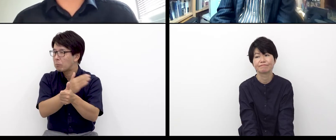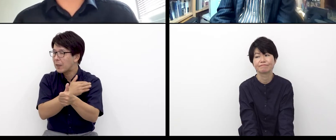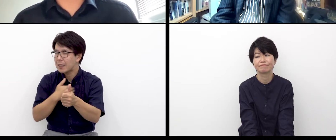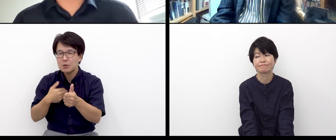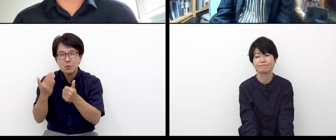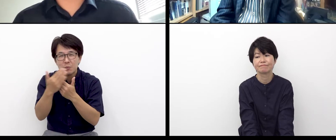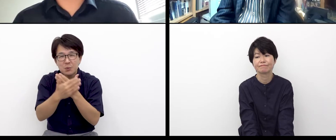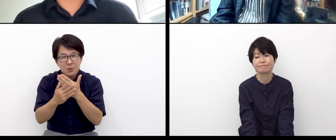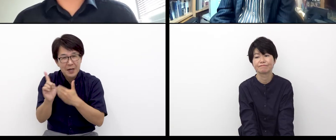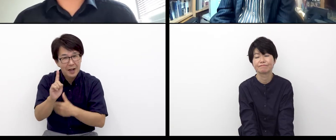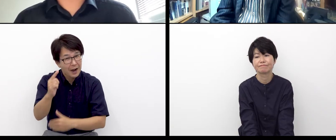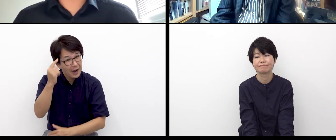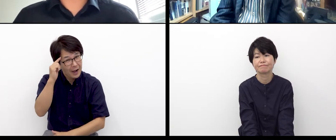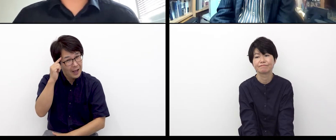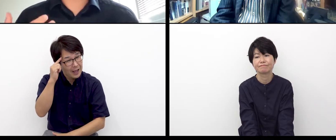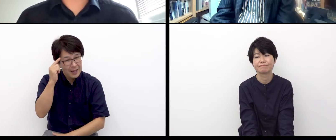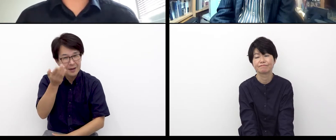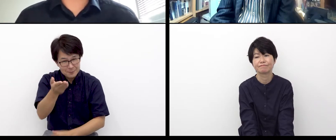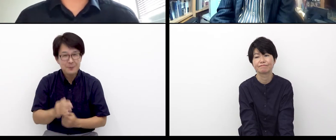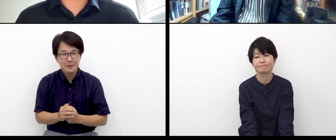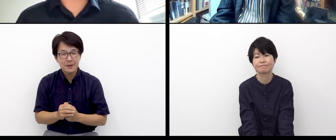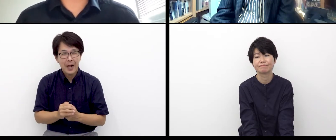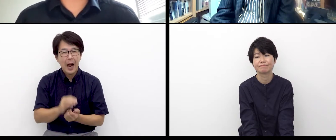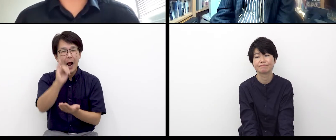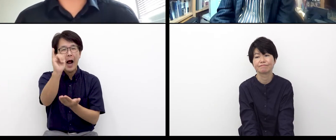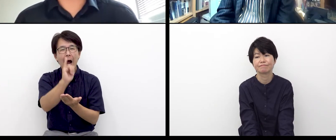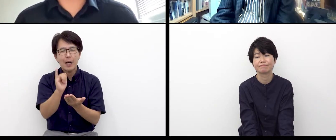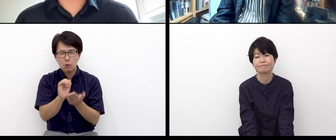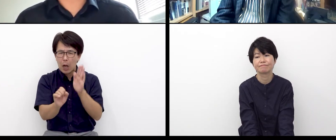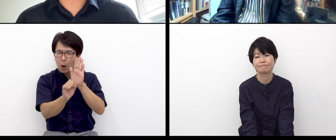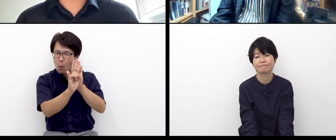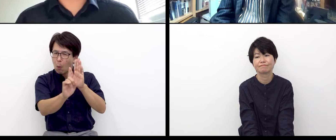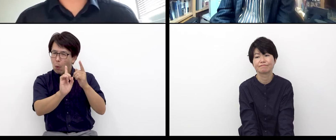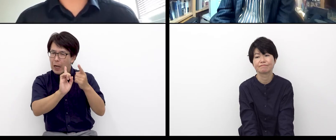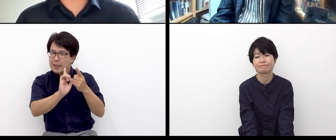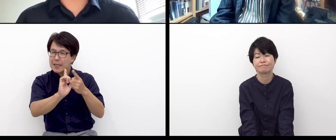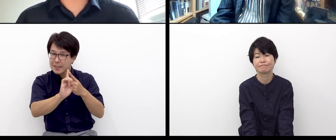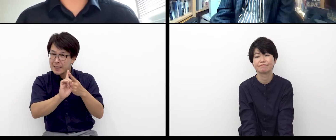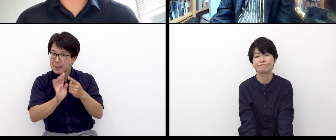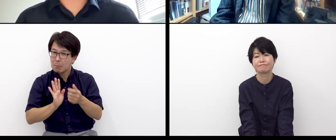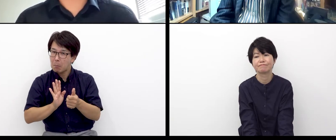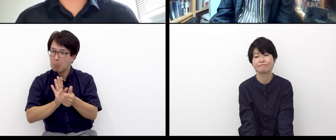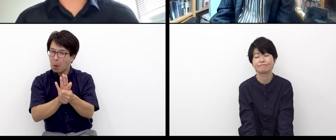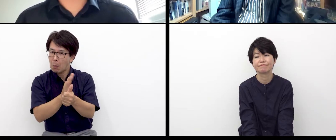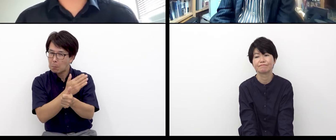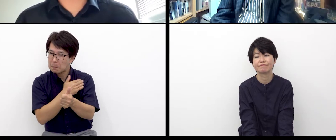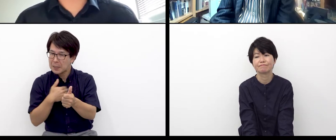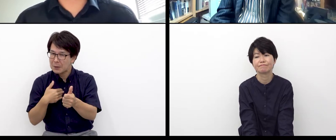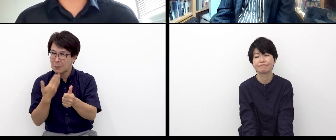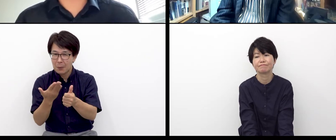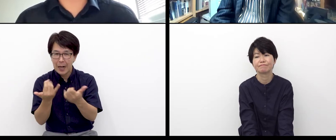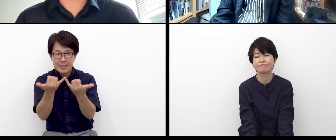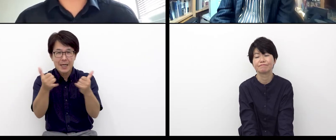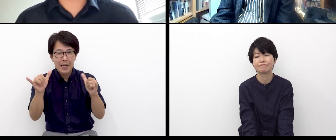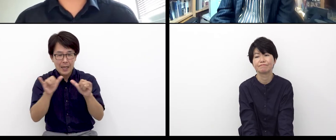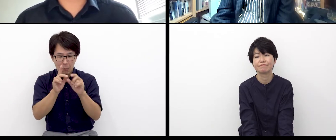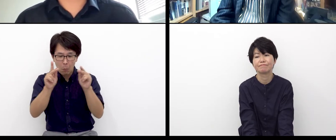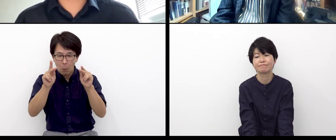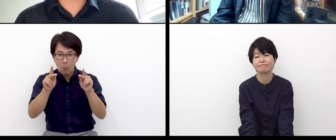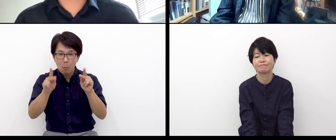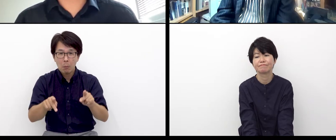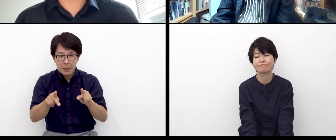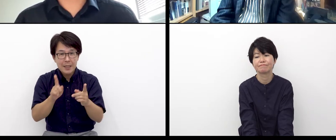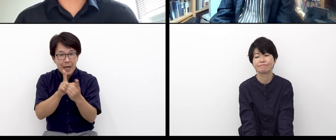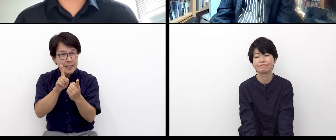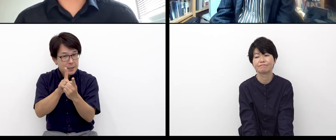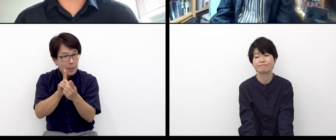to those problems? Whether art functions effectively to those problems in society or not.